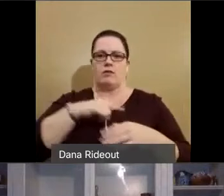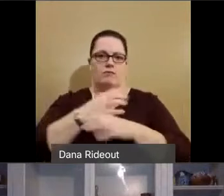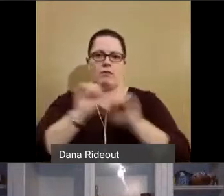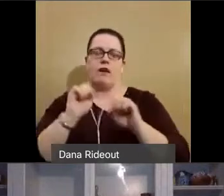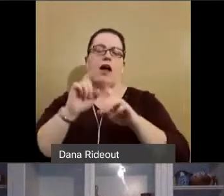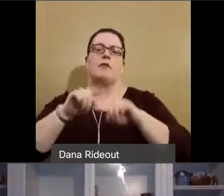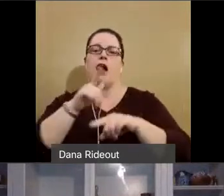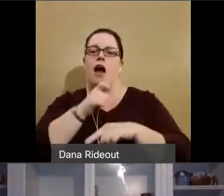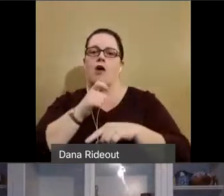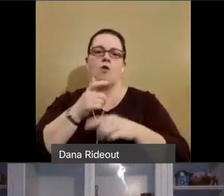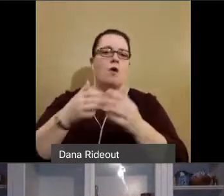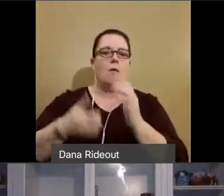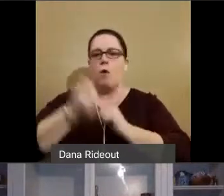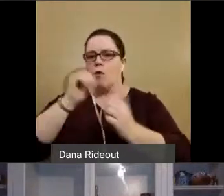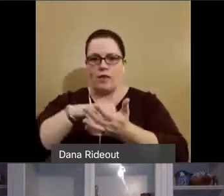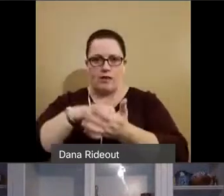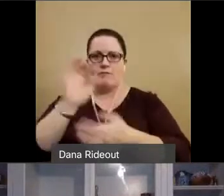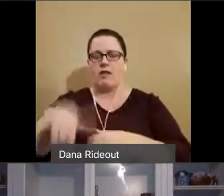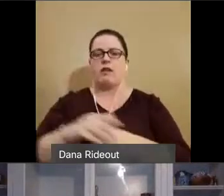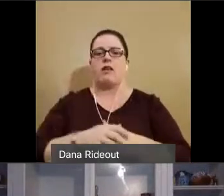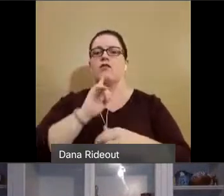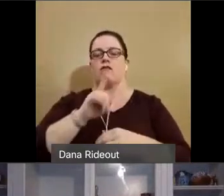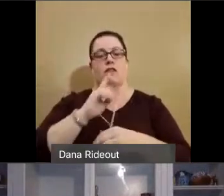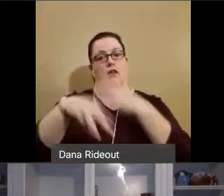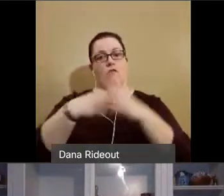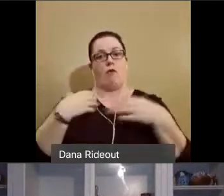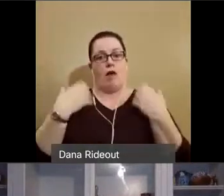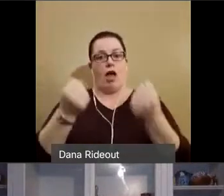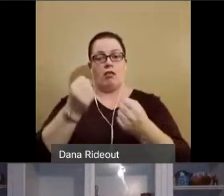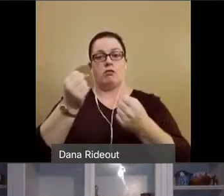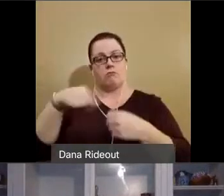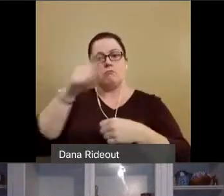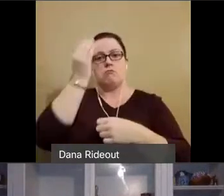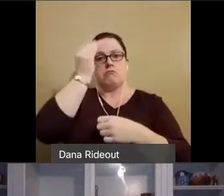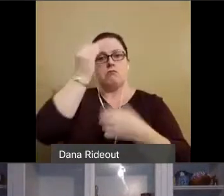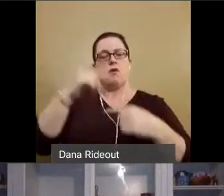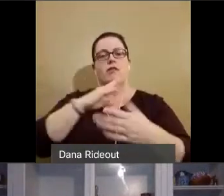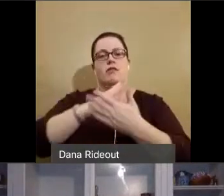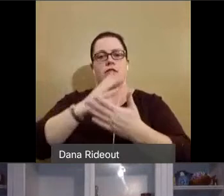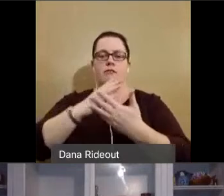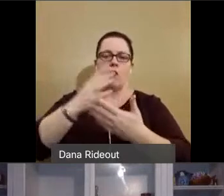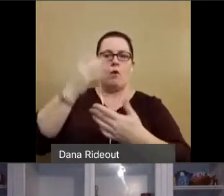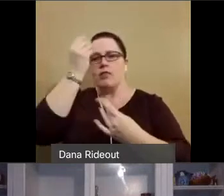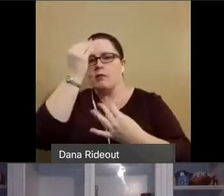What cover is global health institutions were aware of this when they're thinking about the vaccine so set up this institution called.